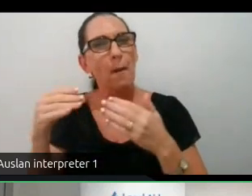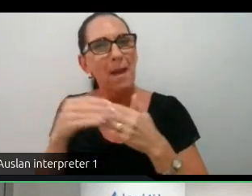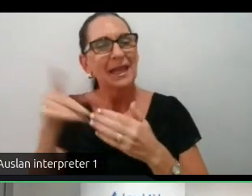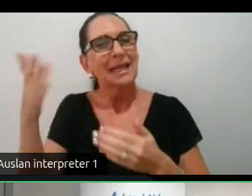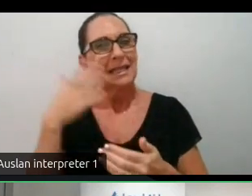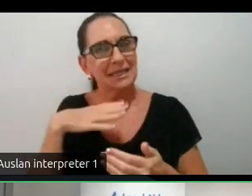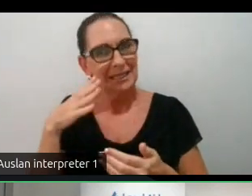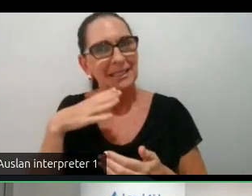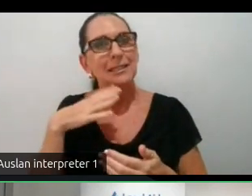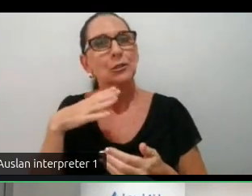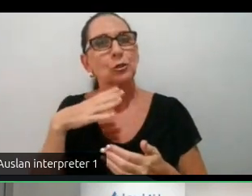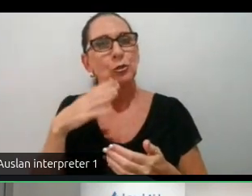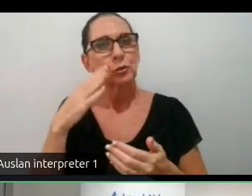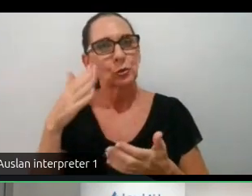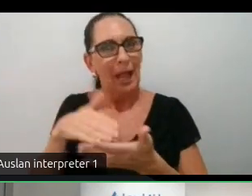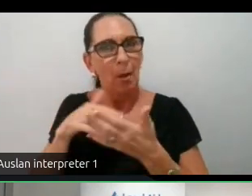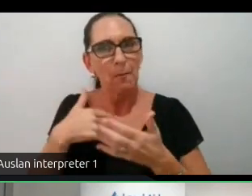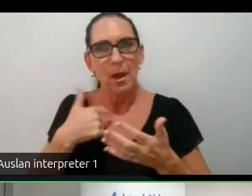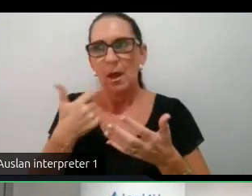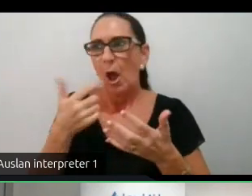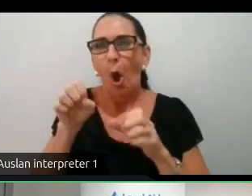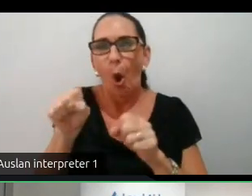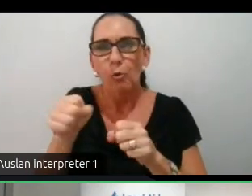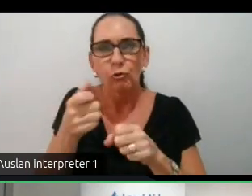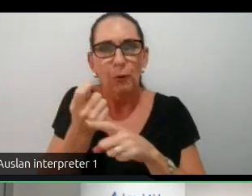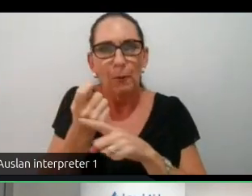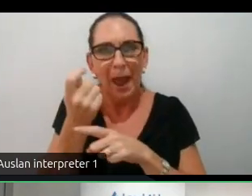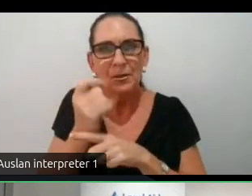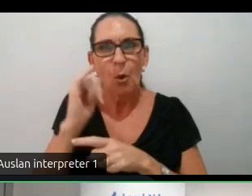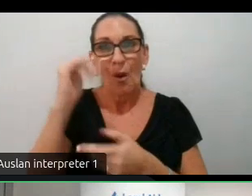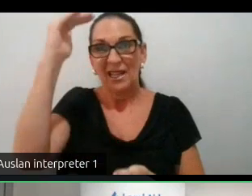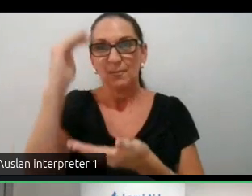to your contract terms so you can hold off on repayments or make smaller amounts of repayments